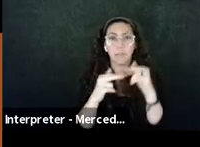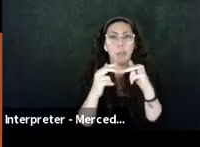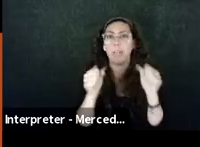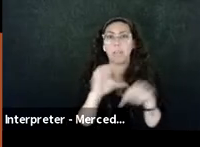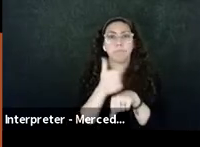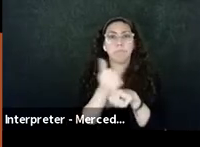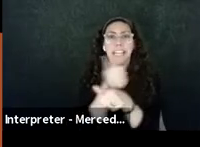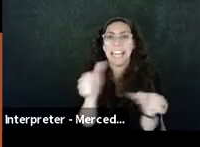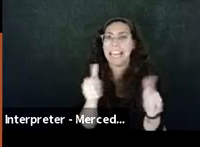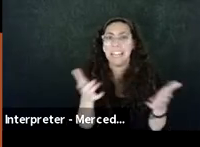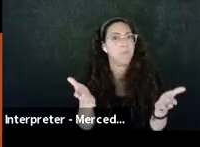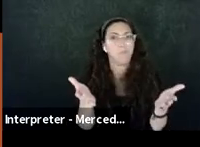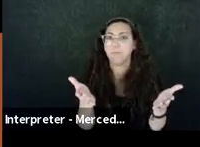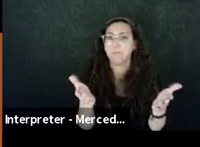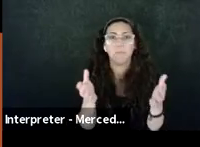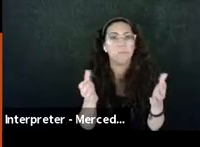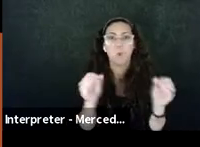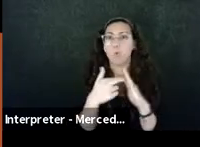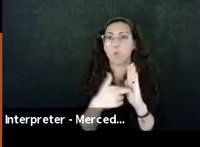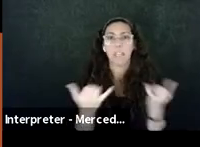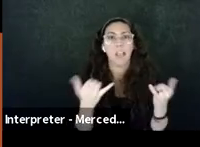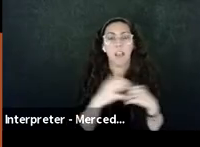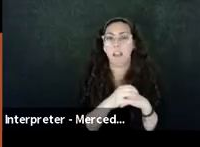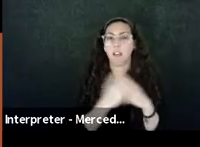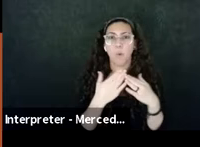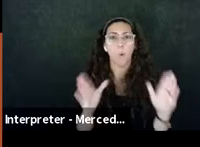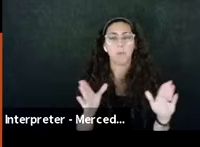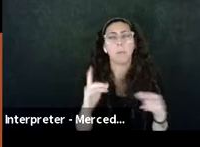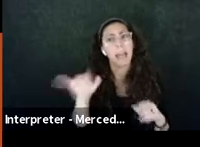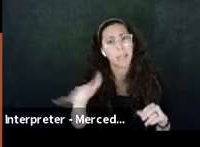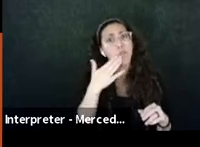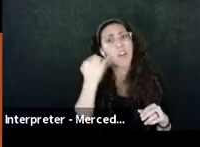Natalie Chavez: So I'm going to make a note of that. Like right now, just because I think that's a great idea. And now that we're building our starfish.